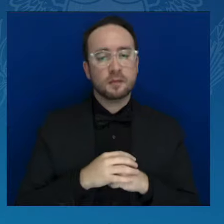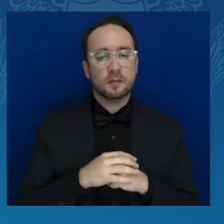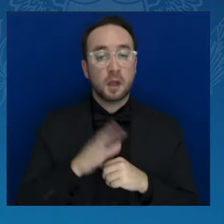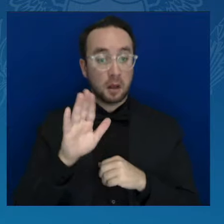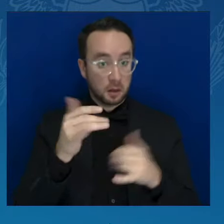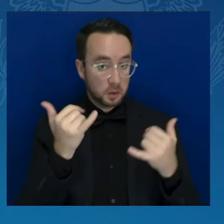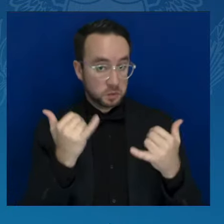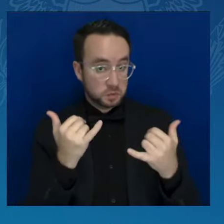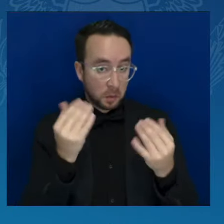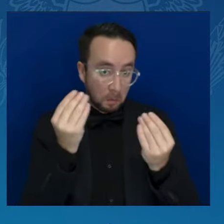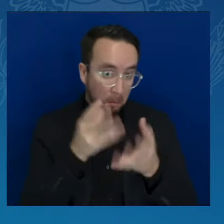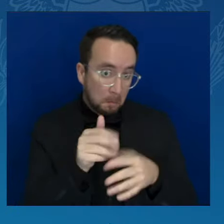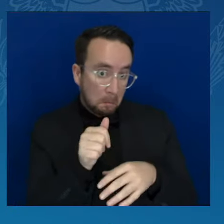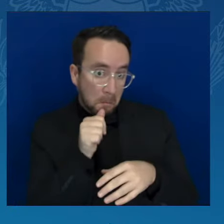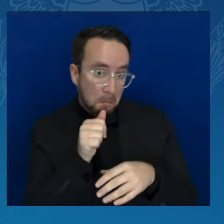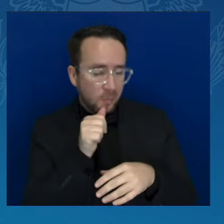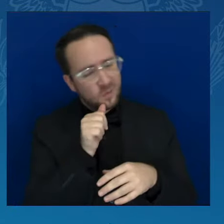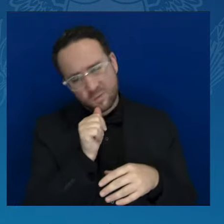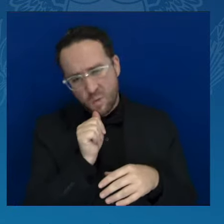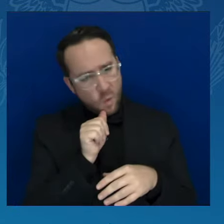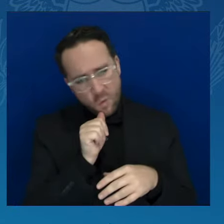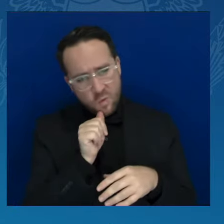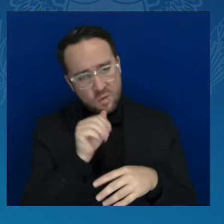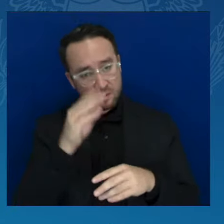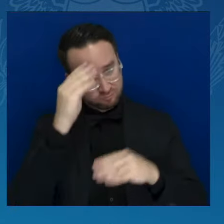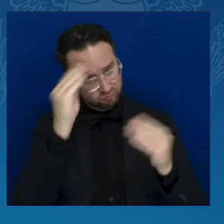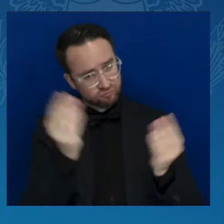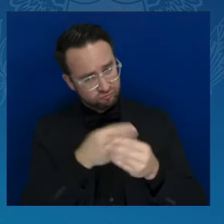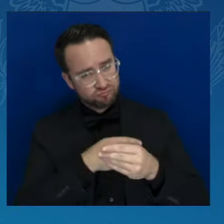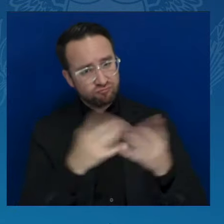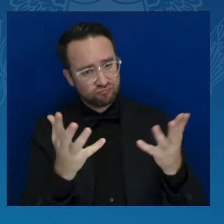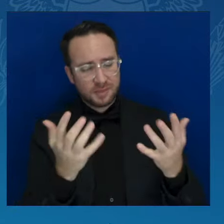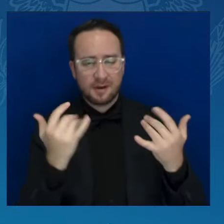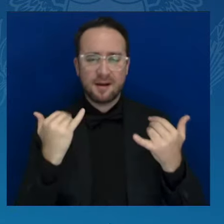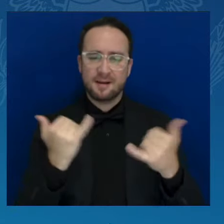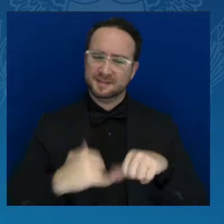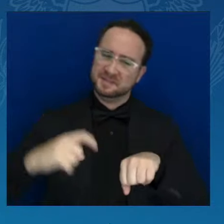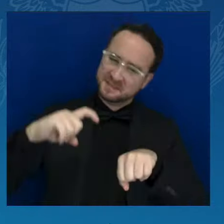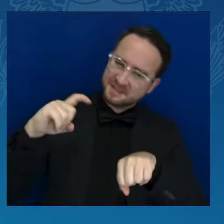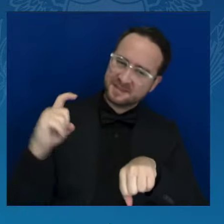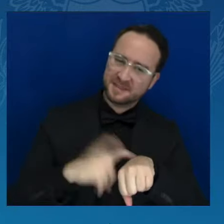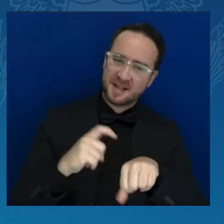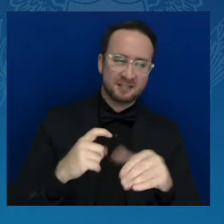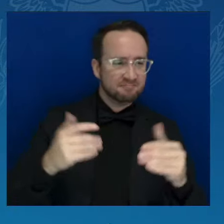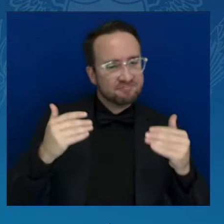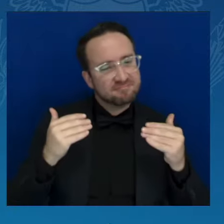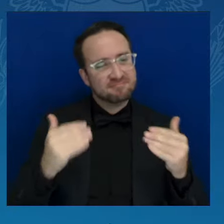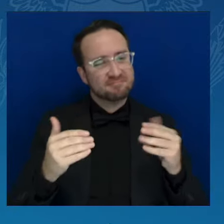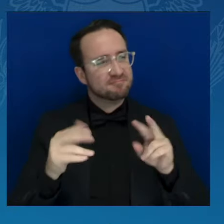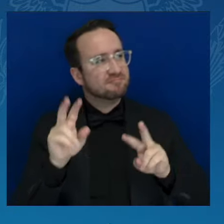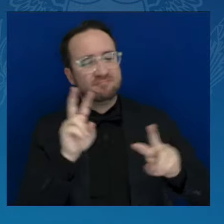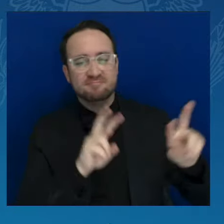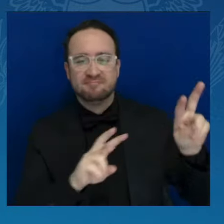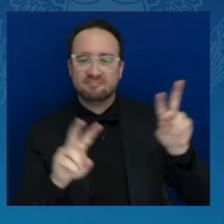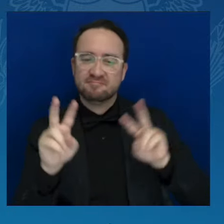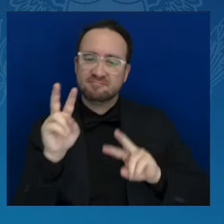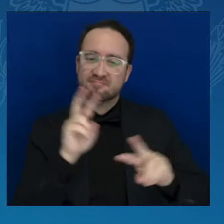More than 80 countries now operate in space. Dozens of space exploration companies are launching thousands of new satellites in orbit.